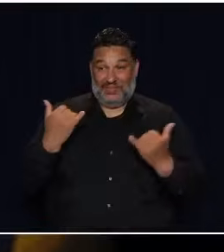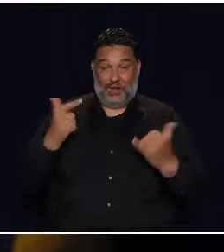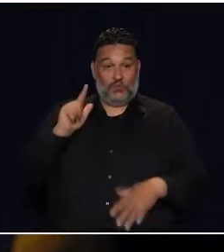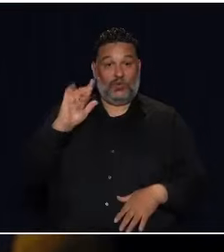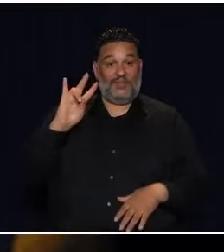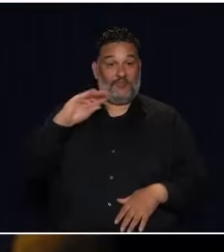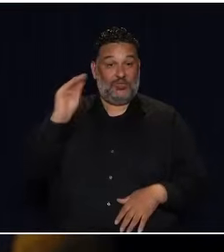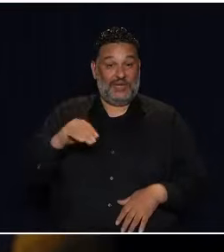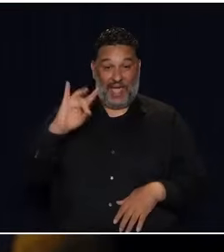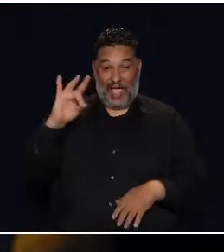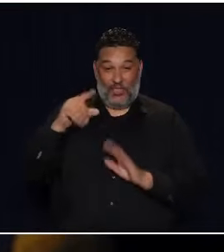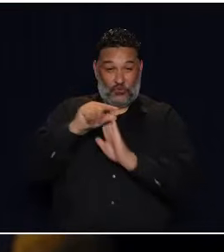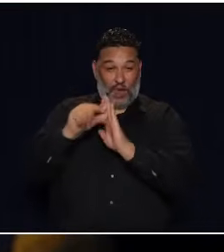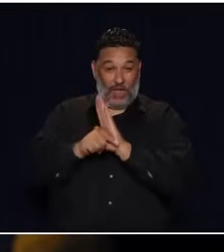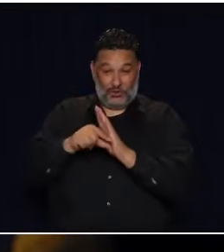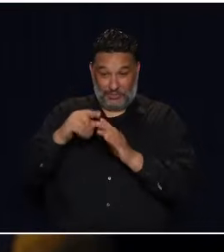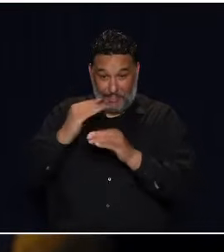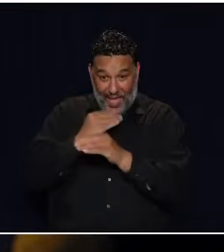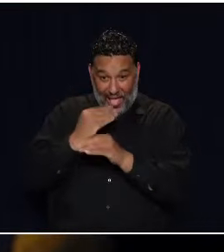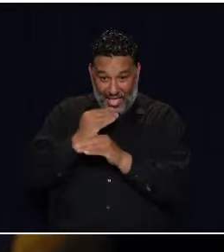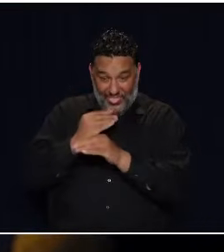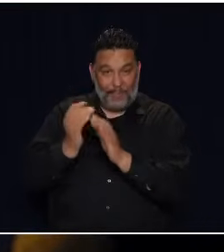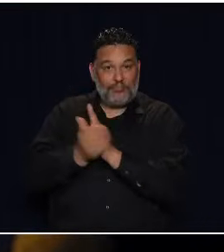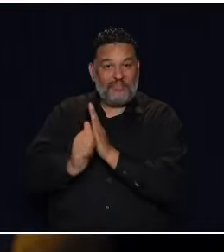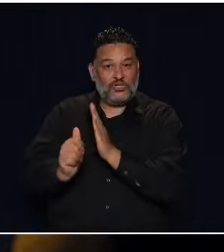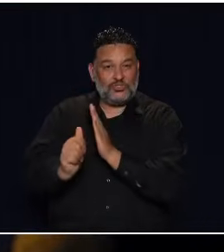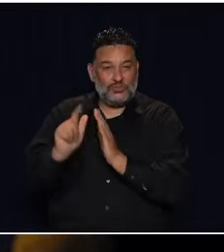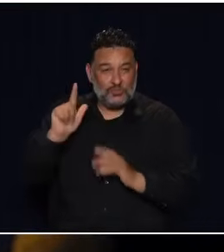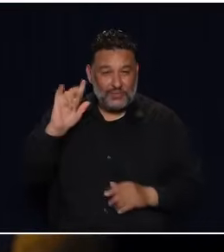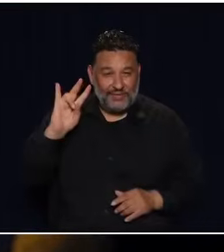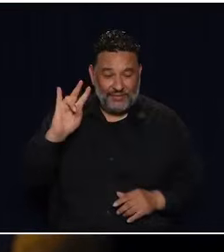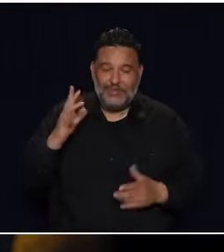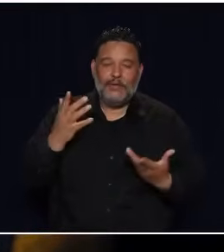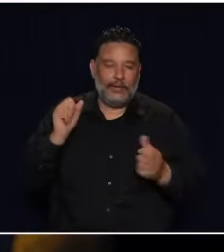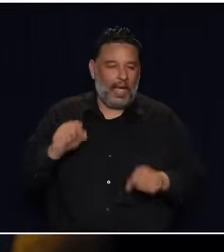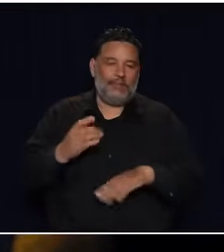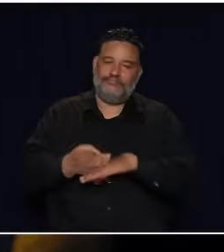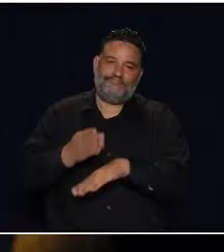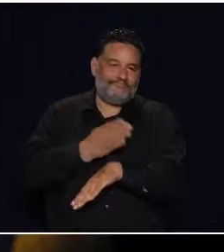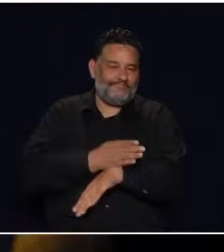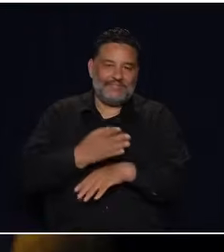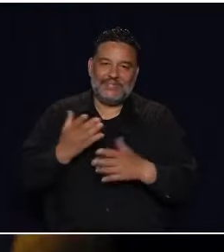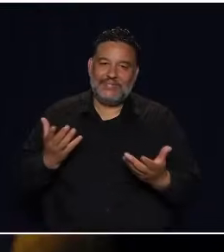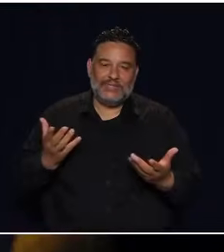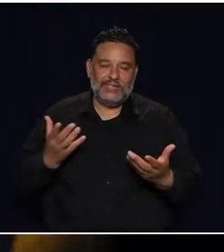AS A FORMER MATH TEACHER IT